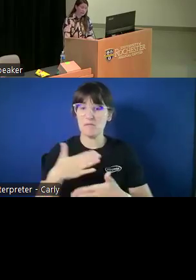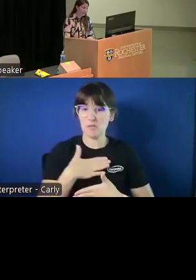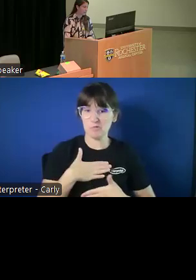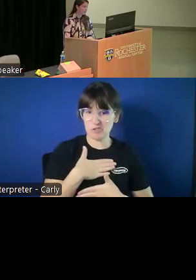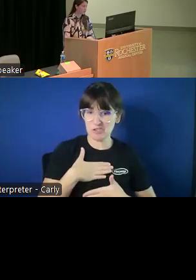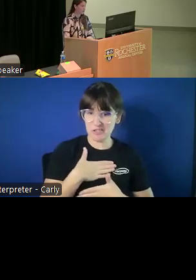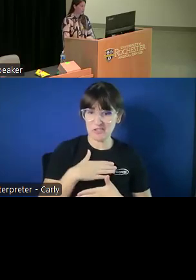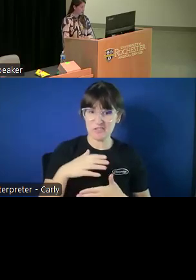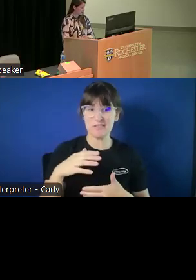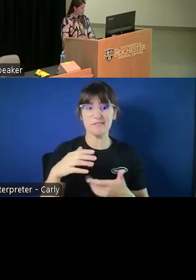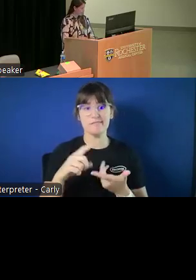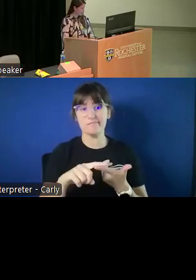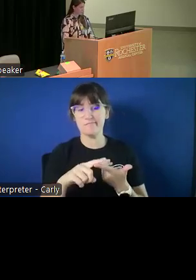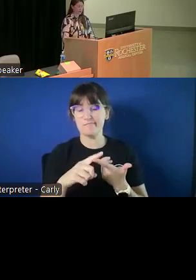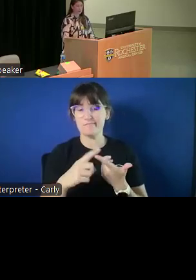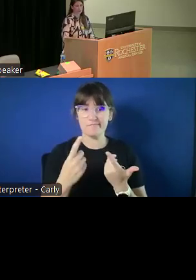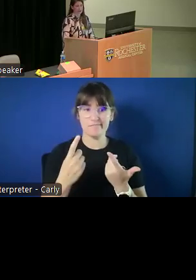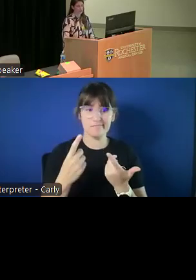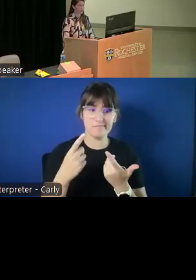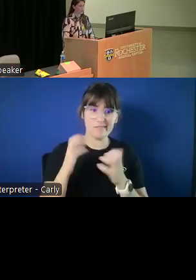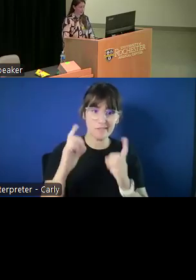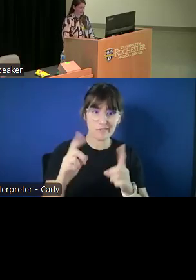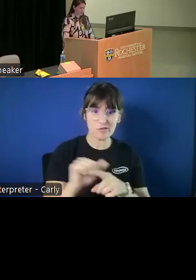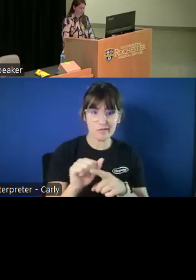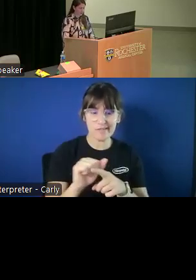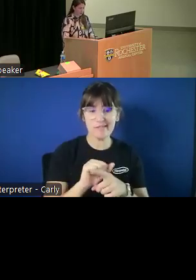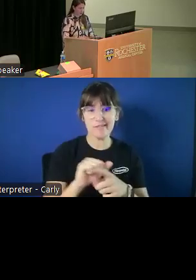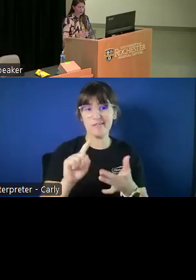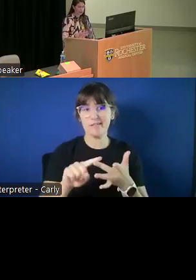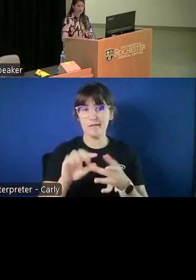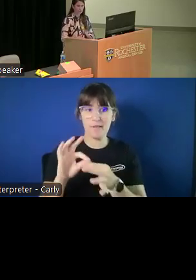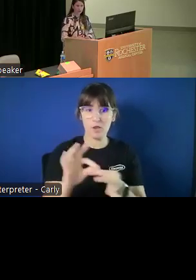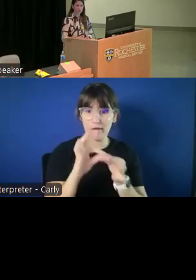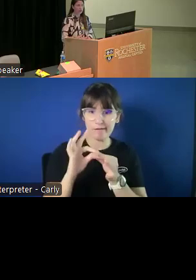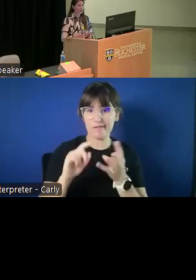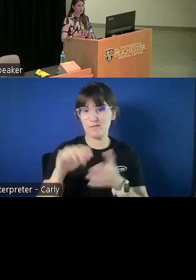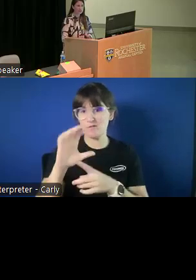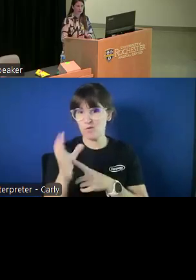building efforts um and through education and training so there's a lot of work of course to